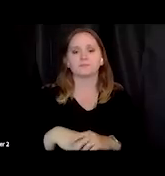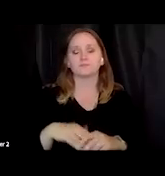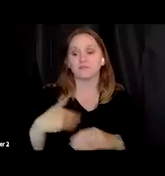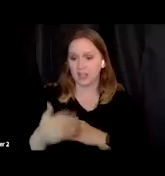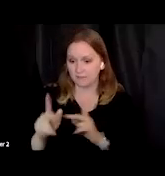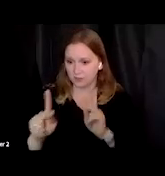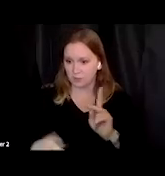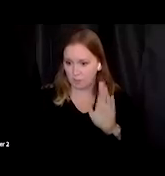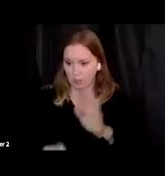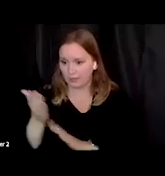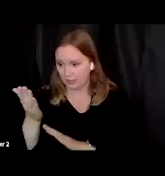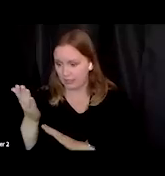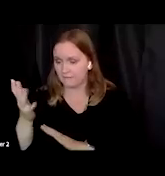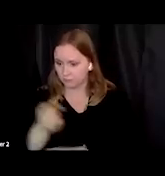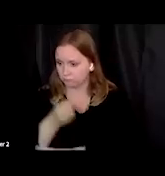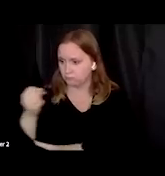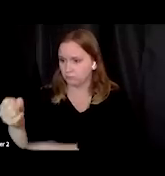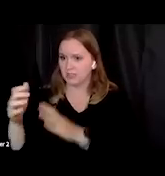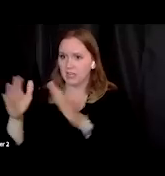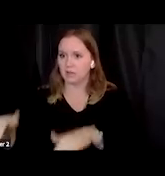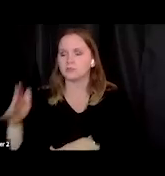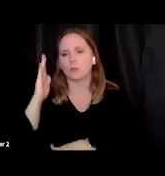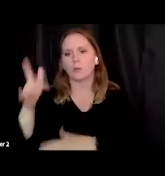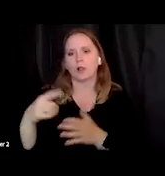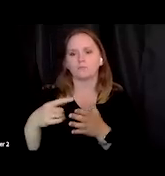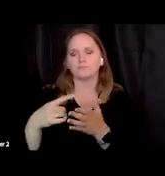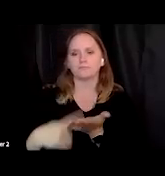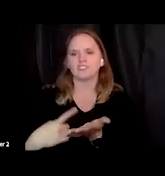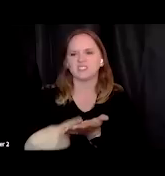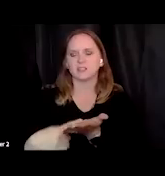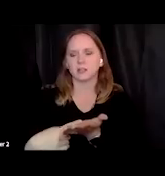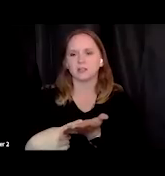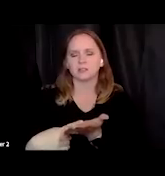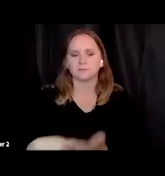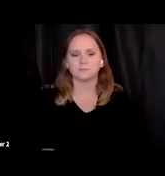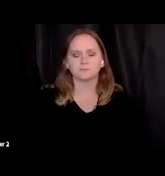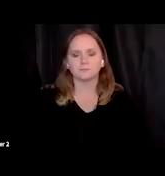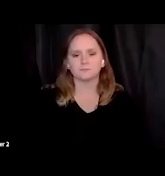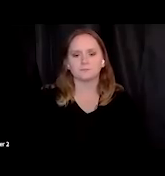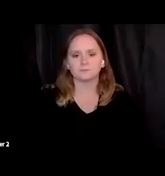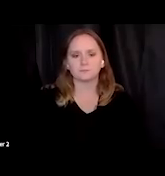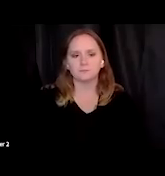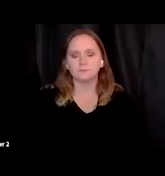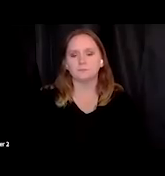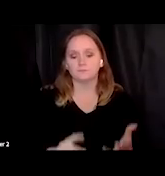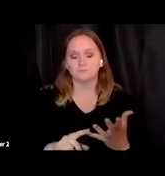and become housed. And we'll also talk about that as well today. And hoarding can also really impact a person's employment